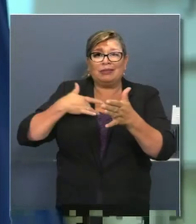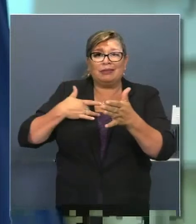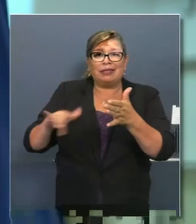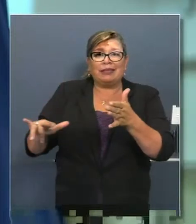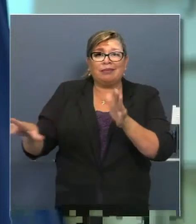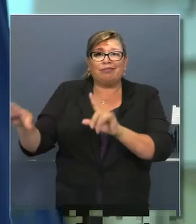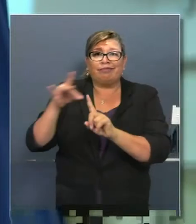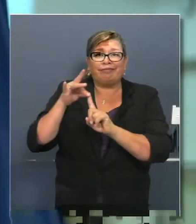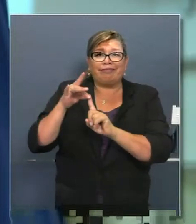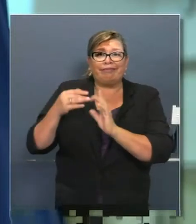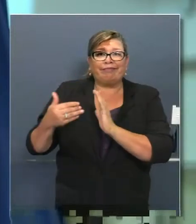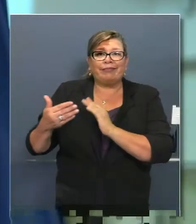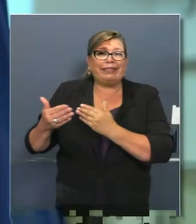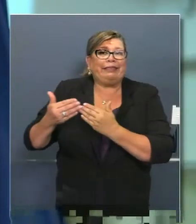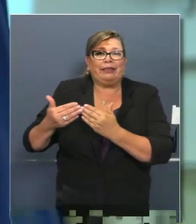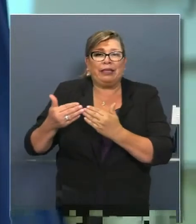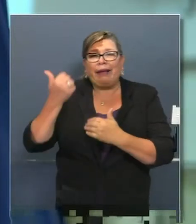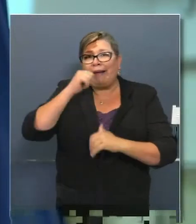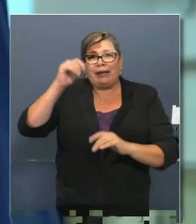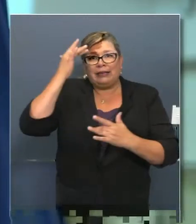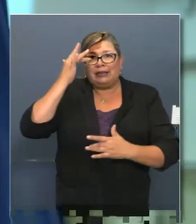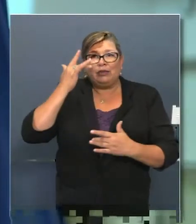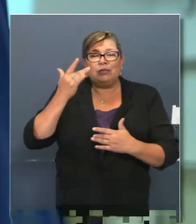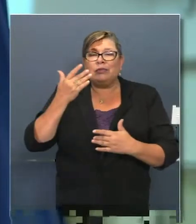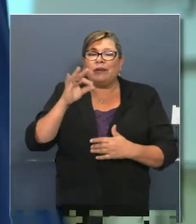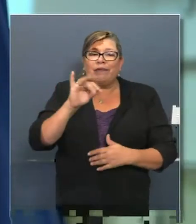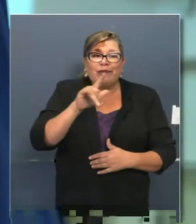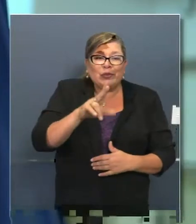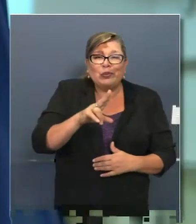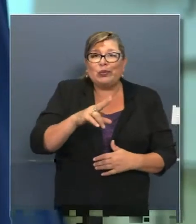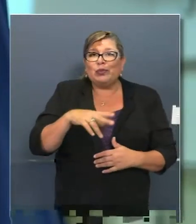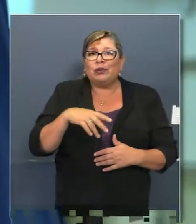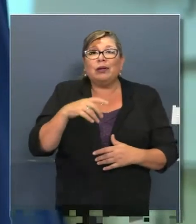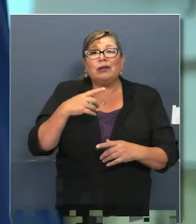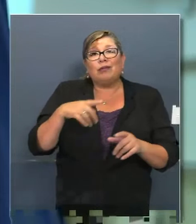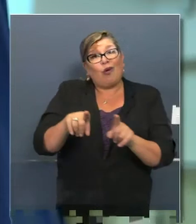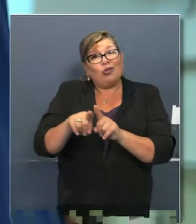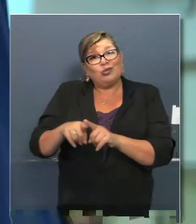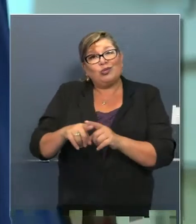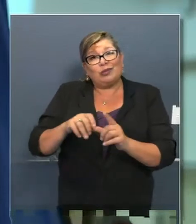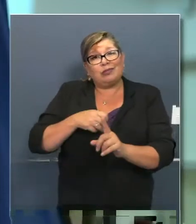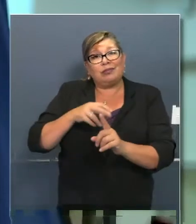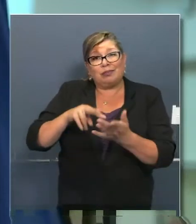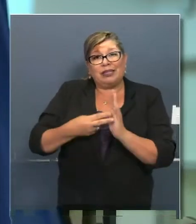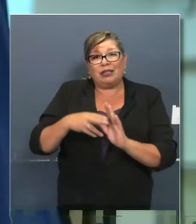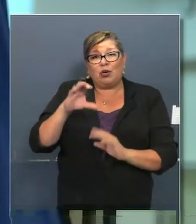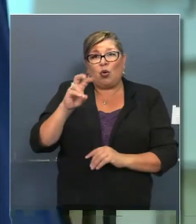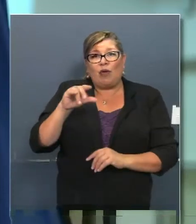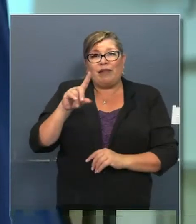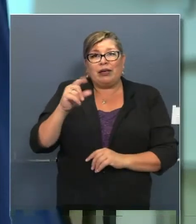regular flu but substantively in relationship to Kovan 19 we are concerned about that cohort